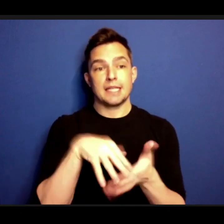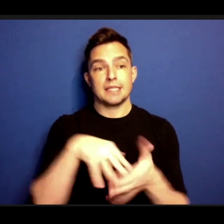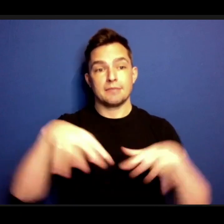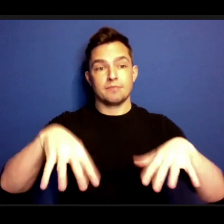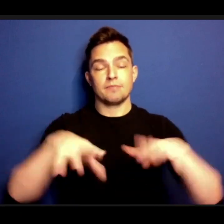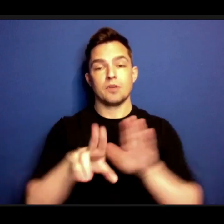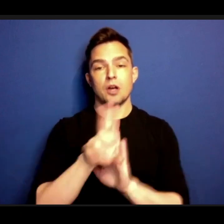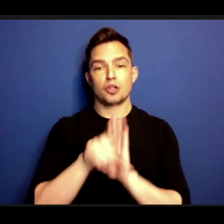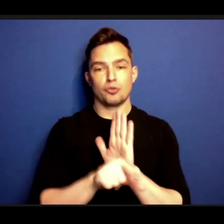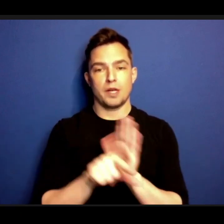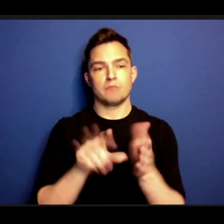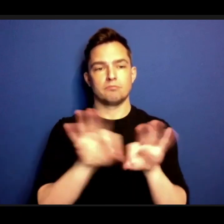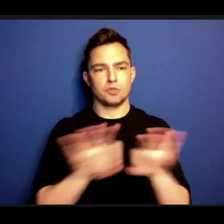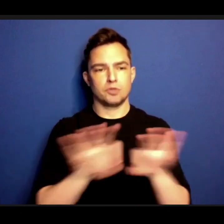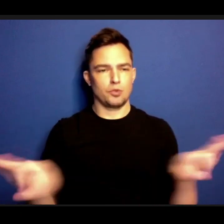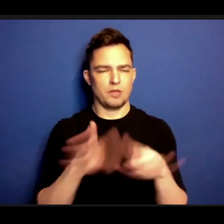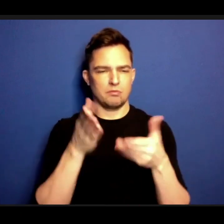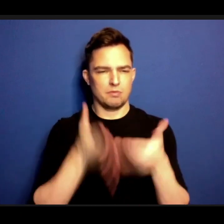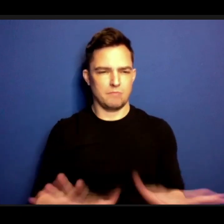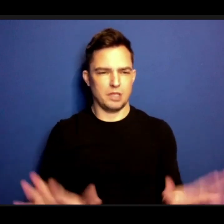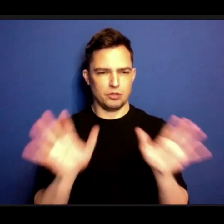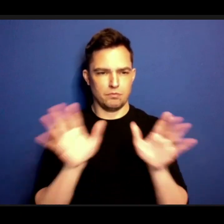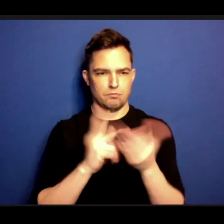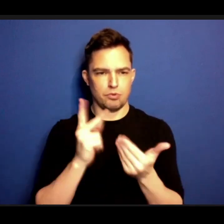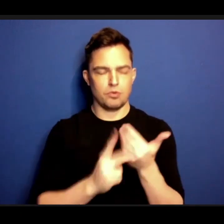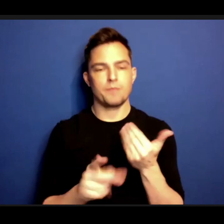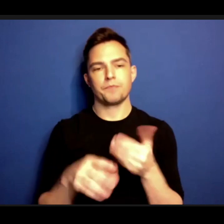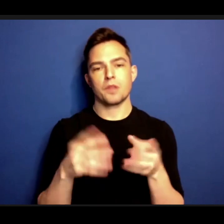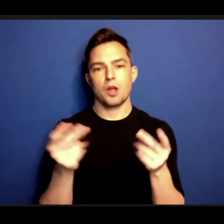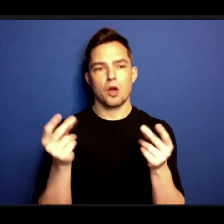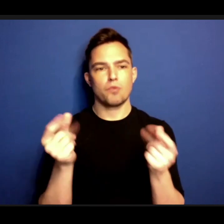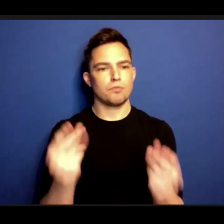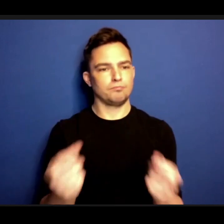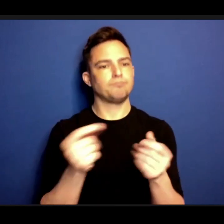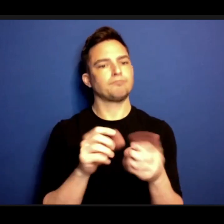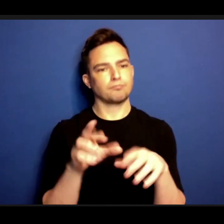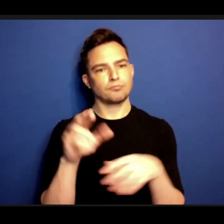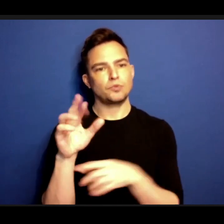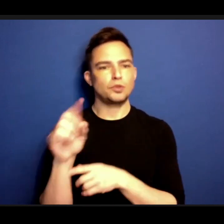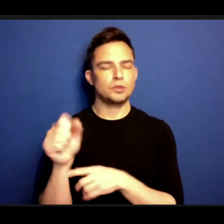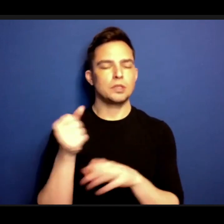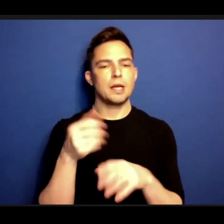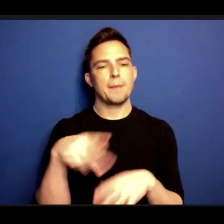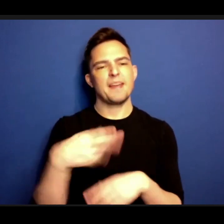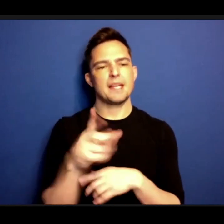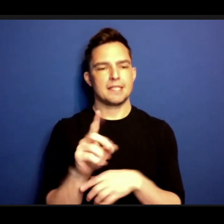degree completion program with a robust record of post-doctoral studies. The school has a